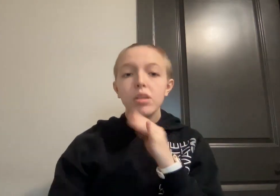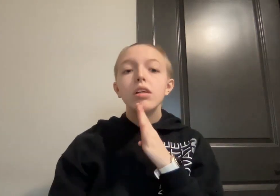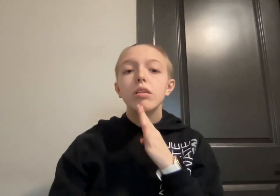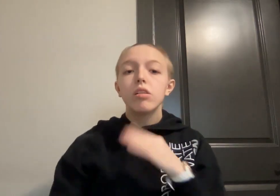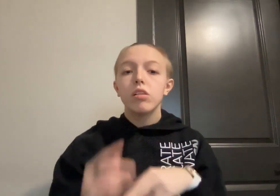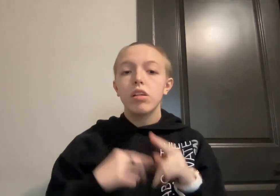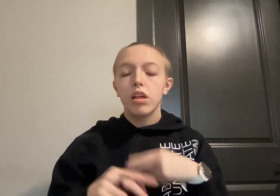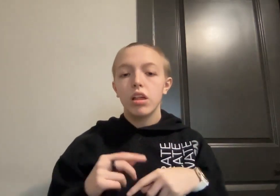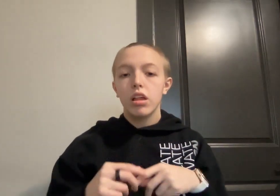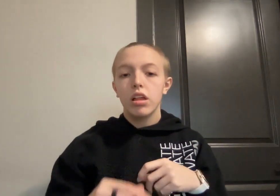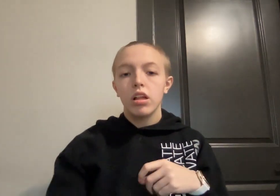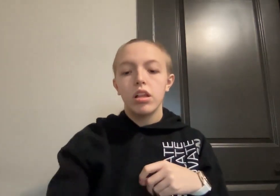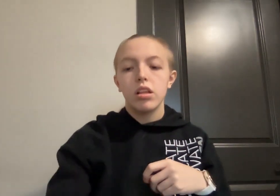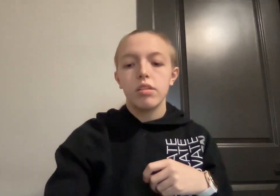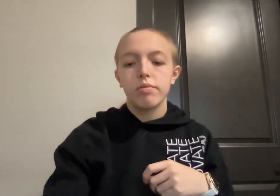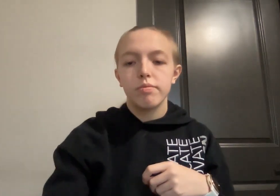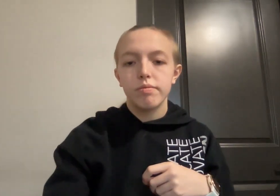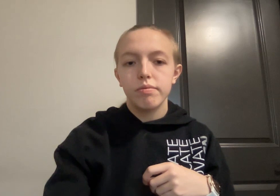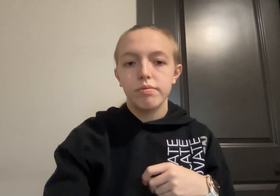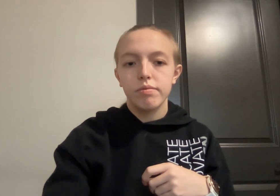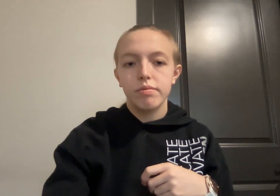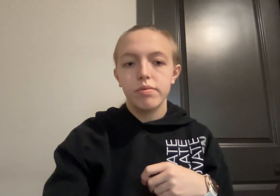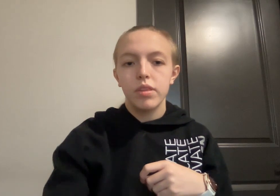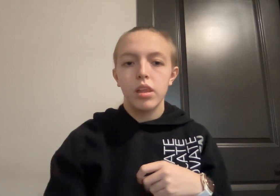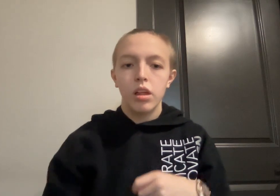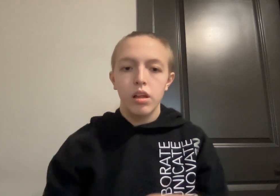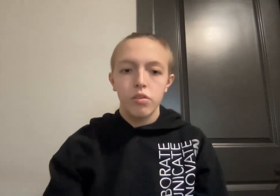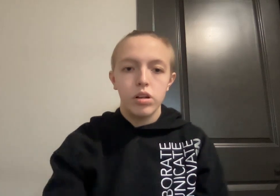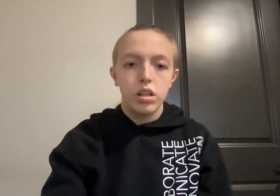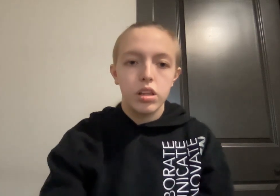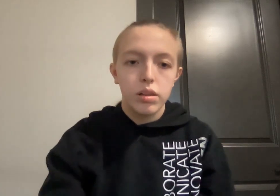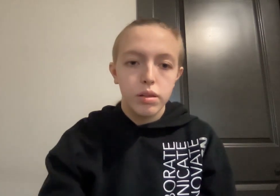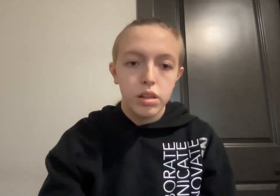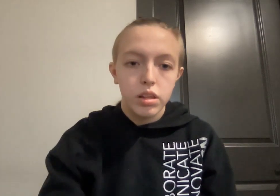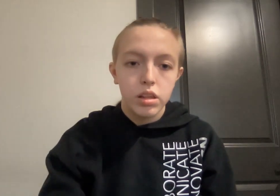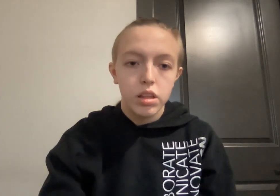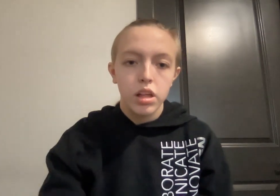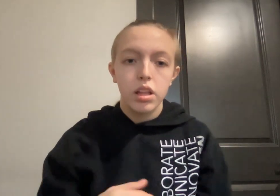being signed and communicated whole of what is being signed